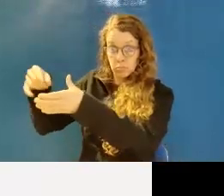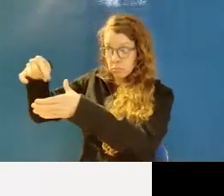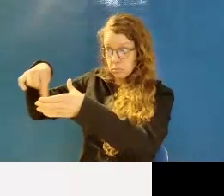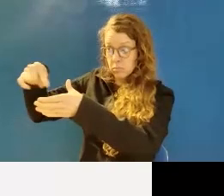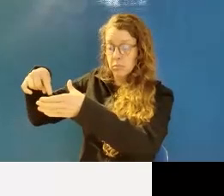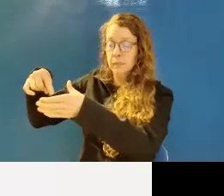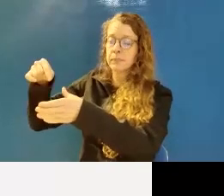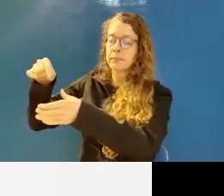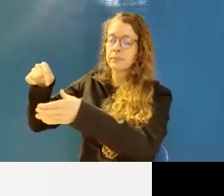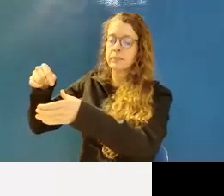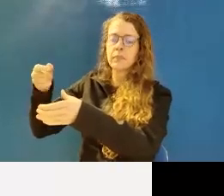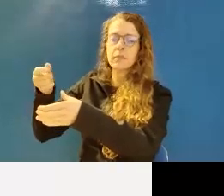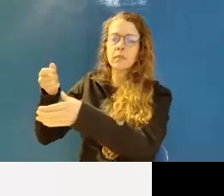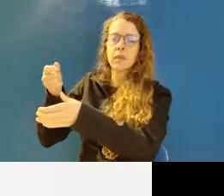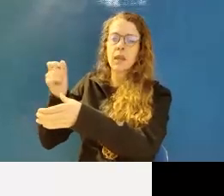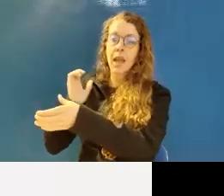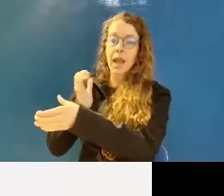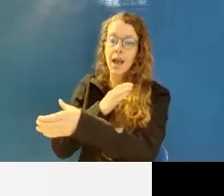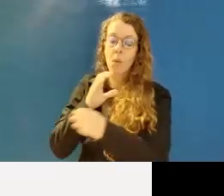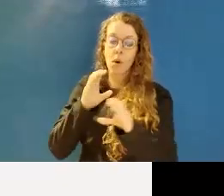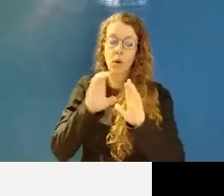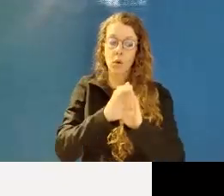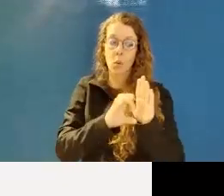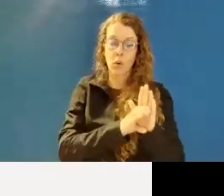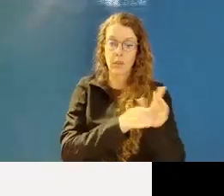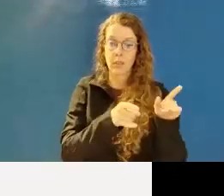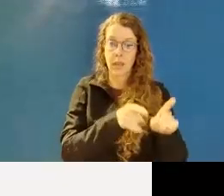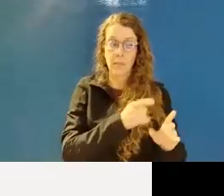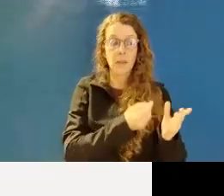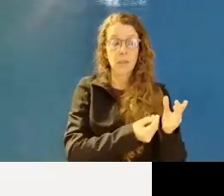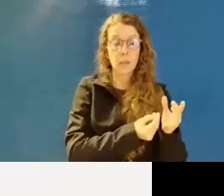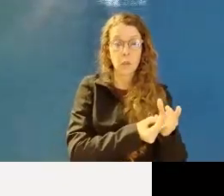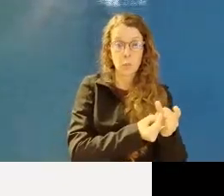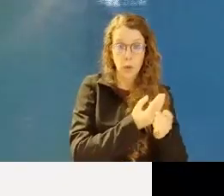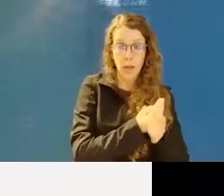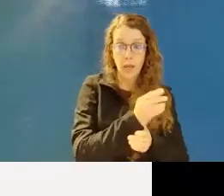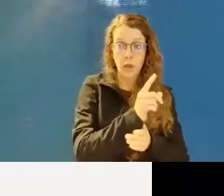at courses that took place in the spring of 2024.